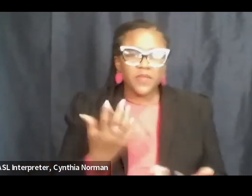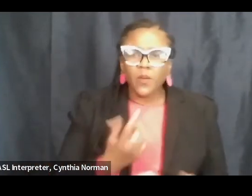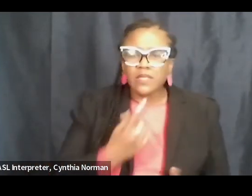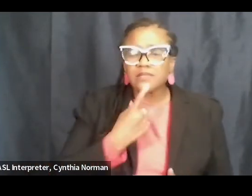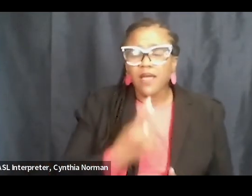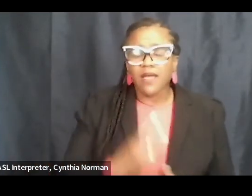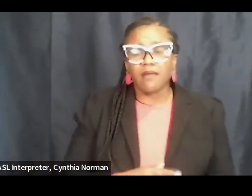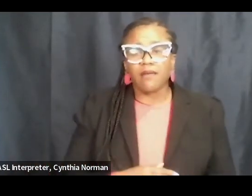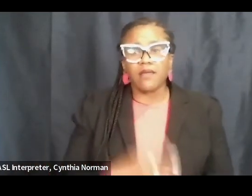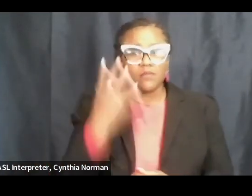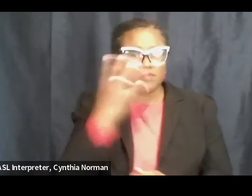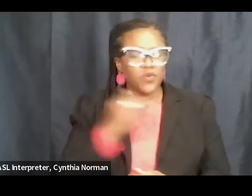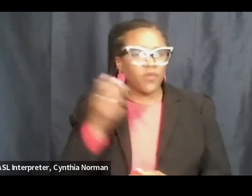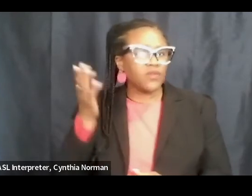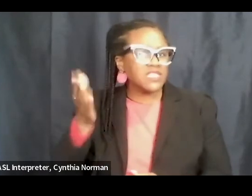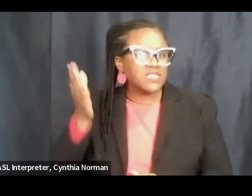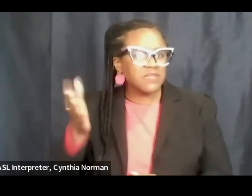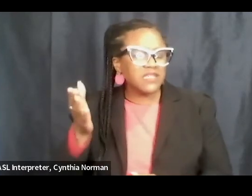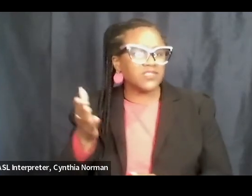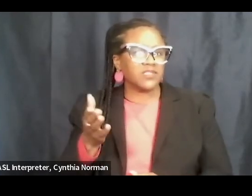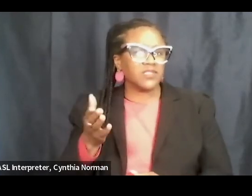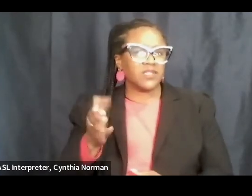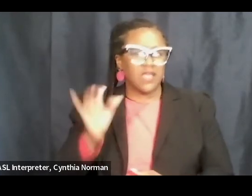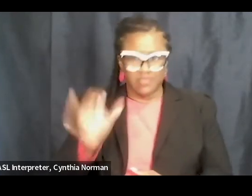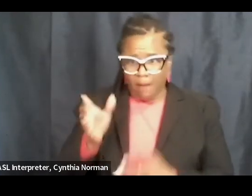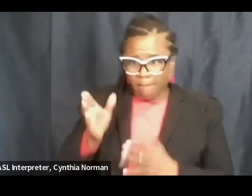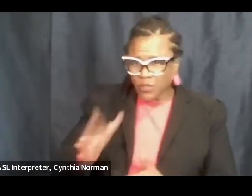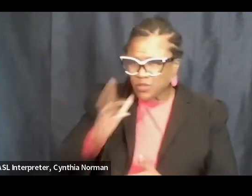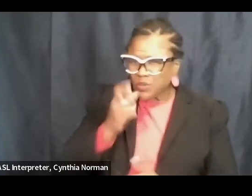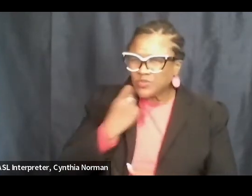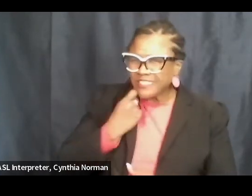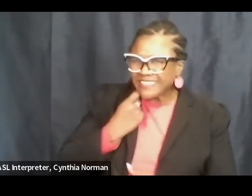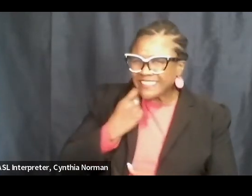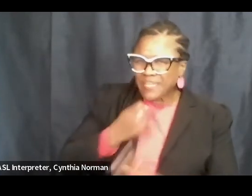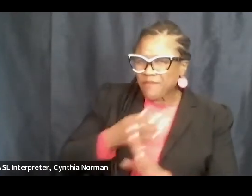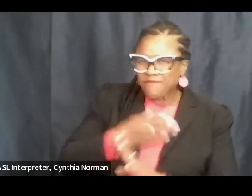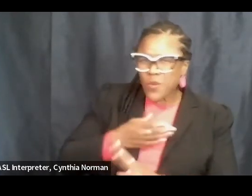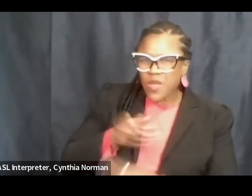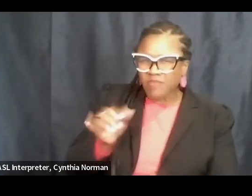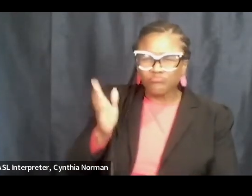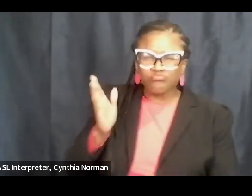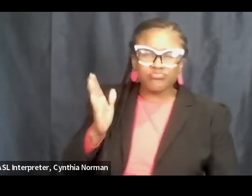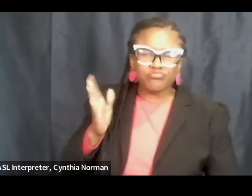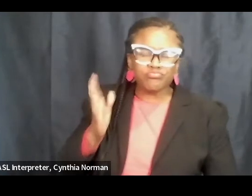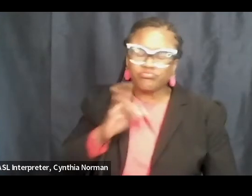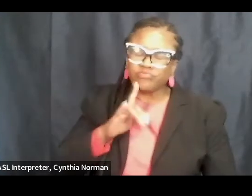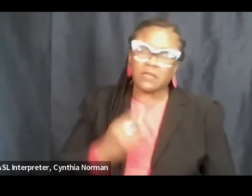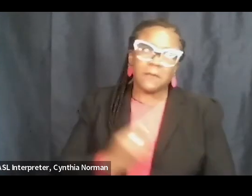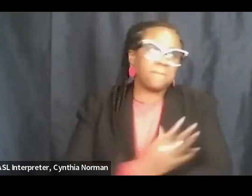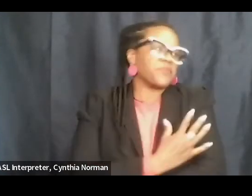what a beautiful speech the person who just spoke before me just gave, what a moving, powerful speech and